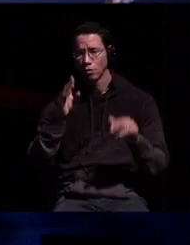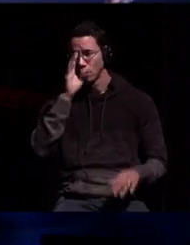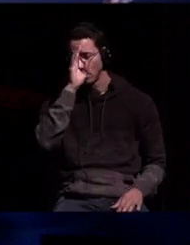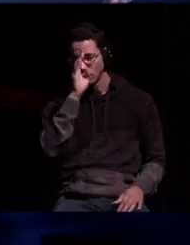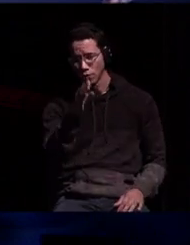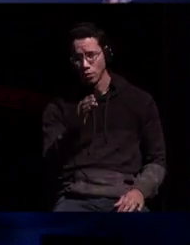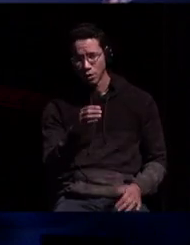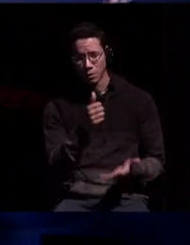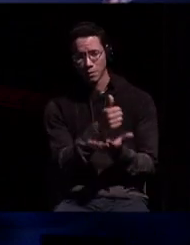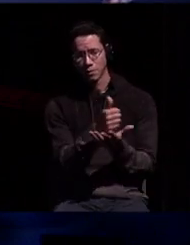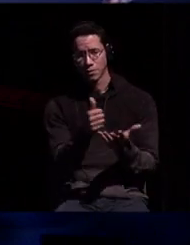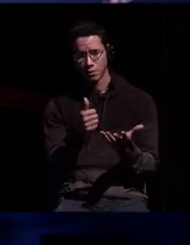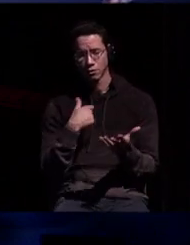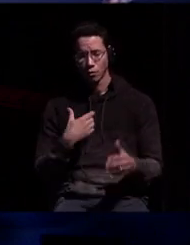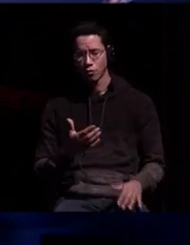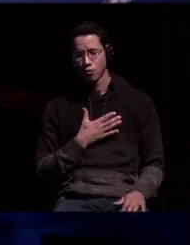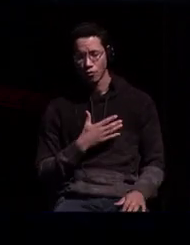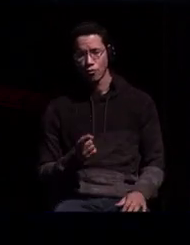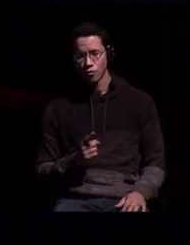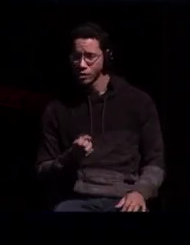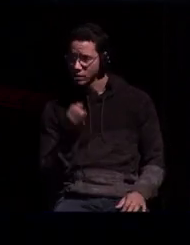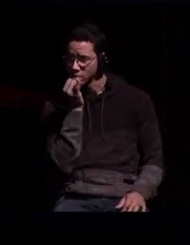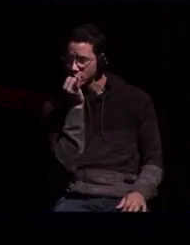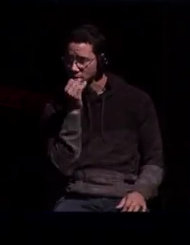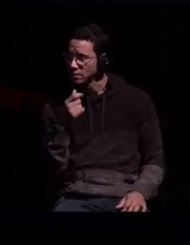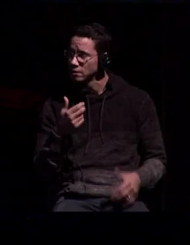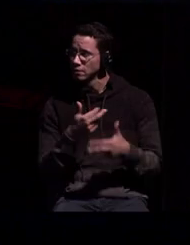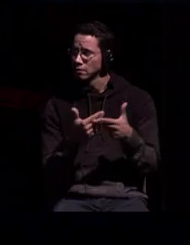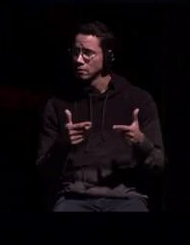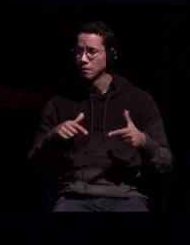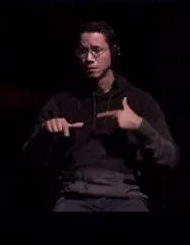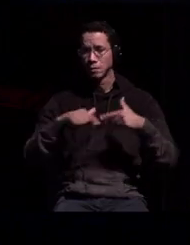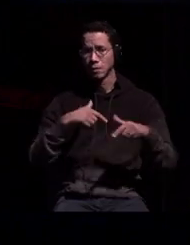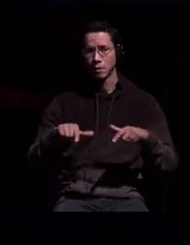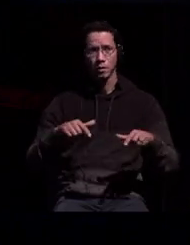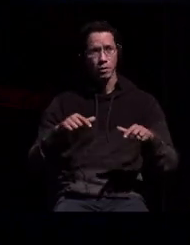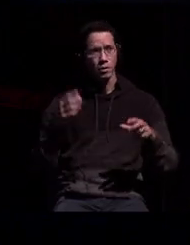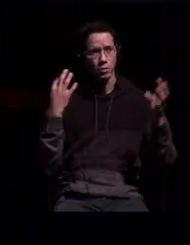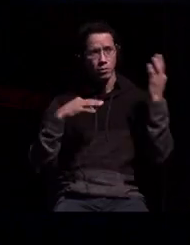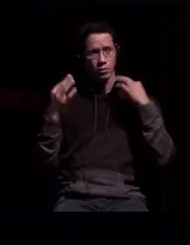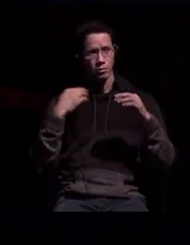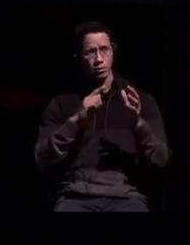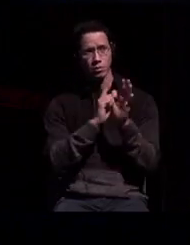When I say gender-based tourism, I don’t want to help women. I want to empower them, and give them knowledge